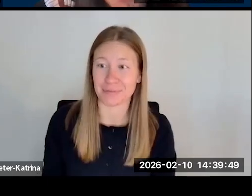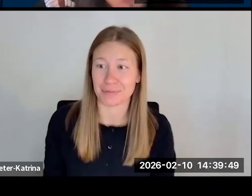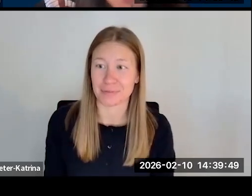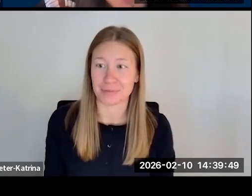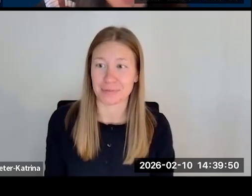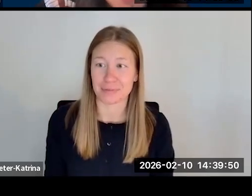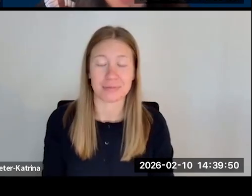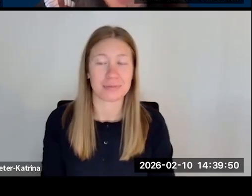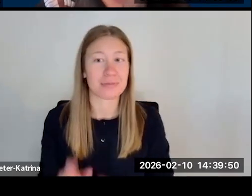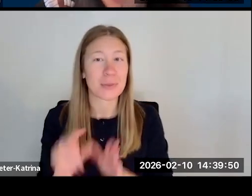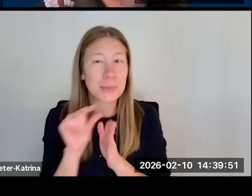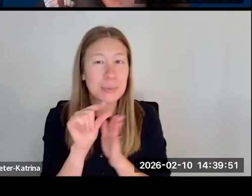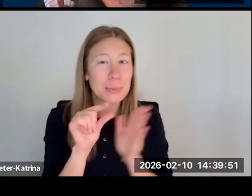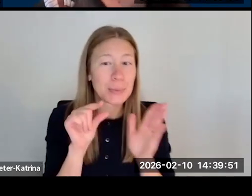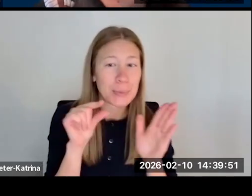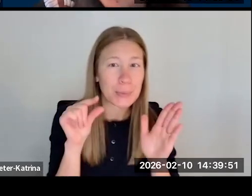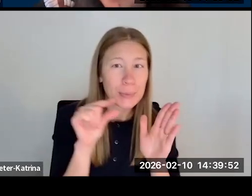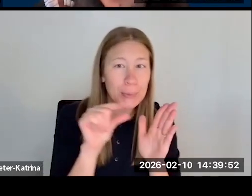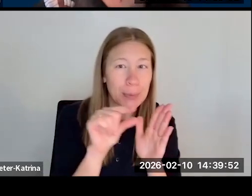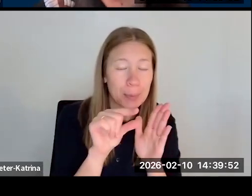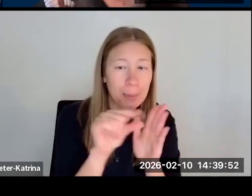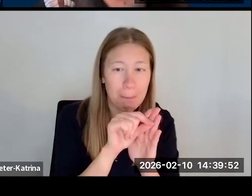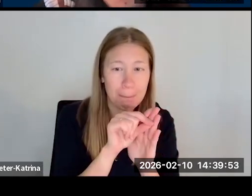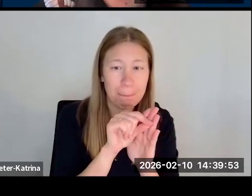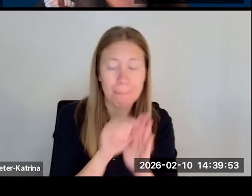So I will use my eyedropper